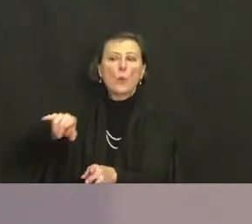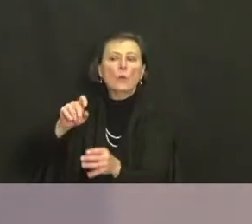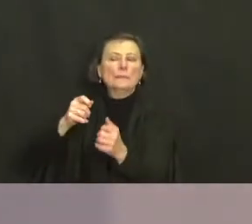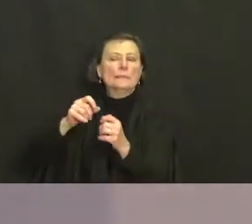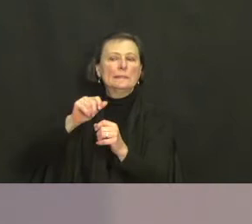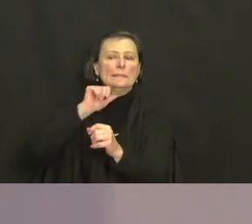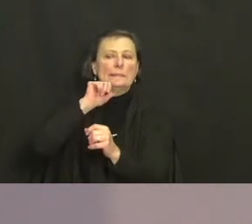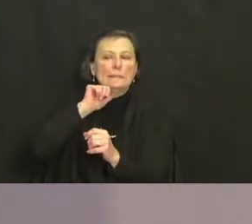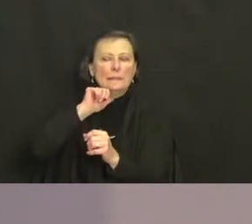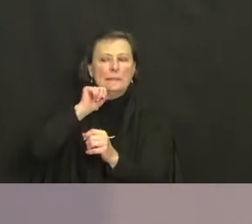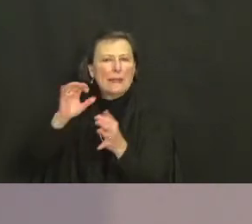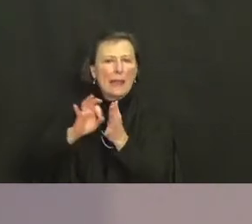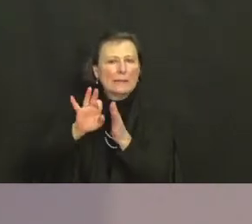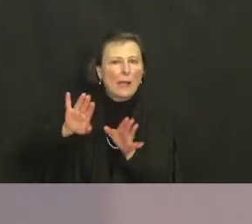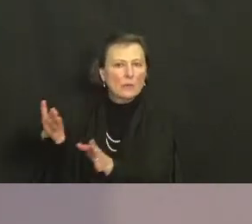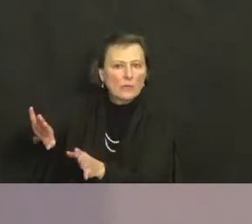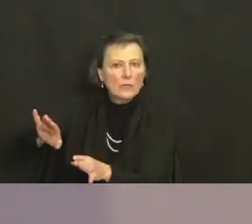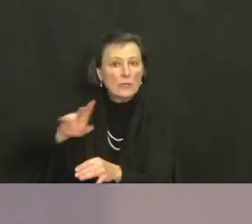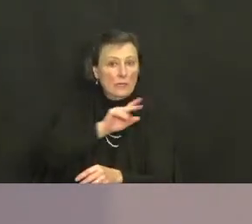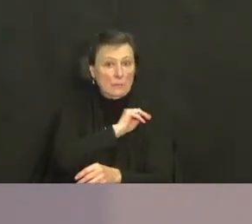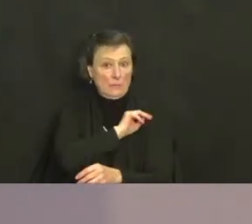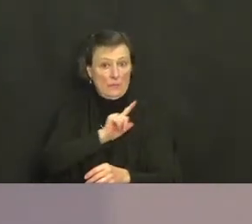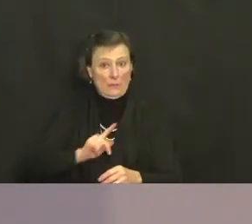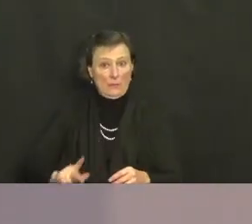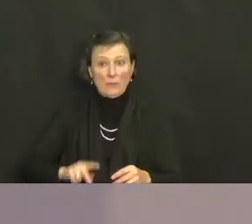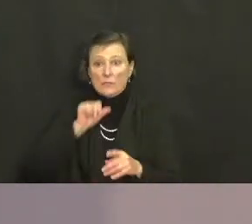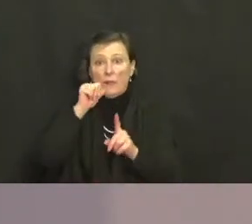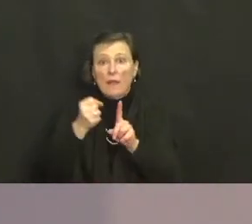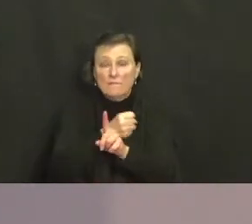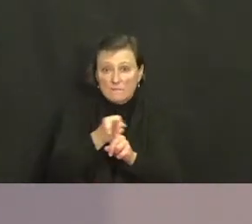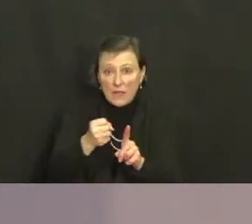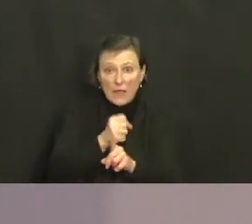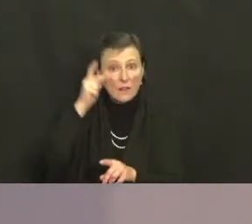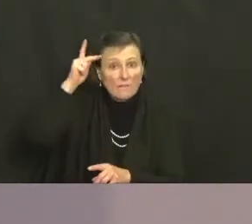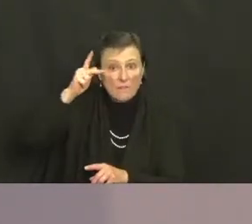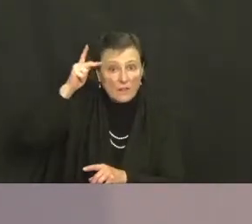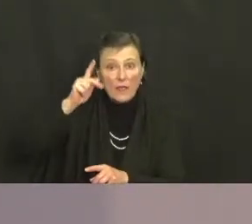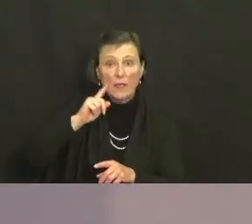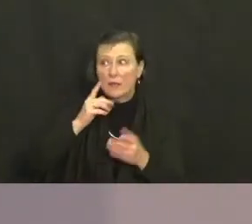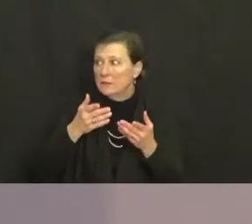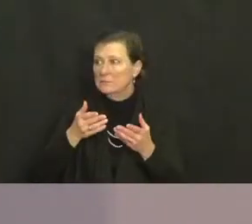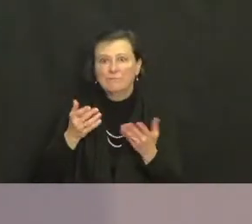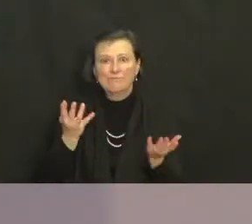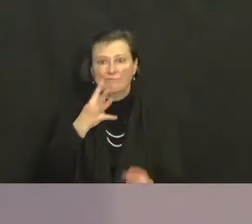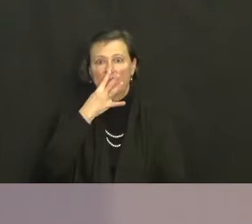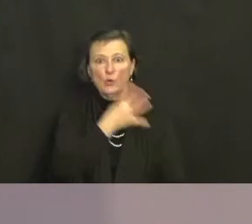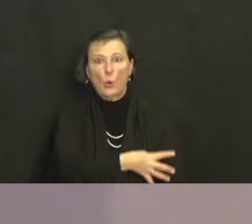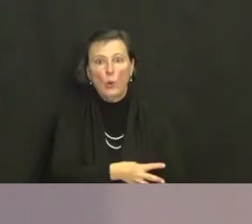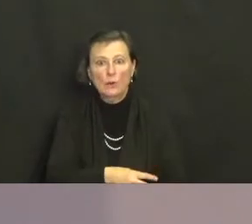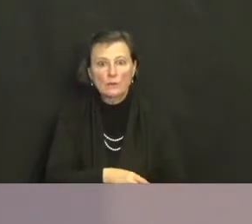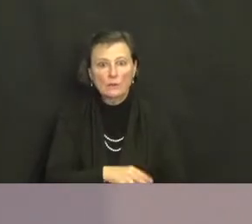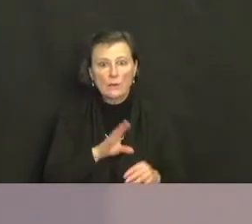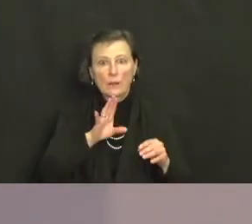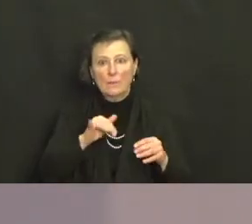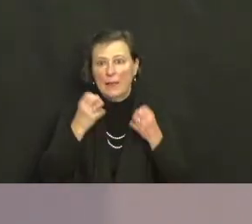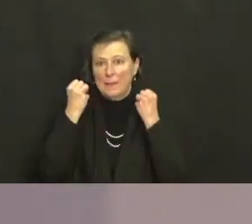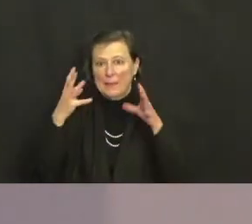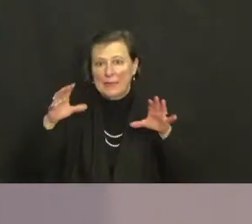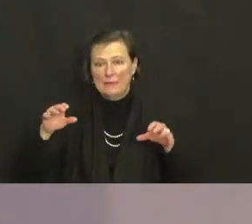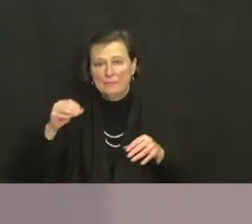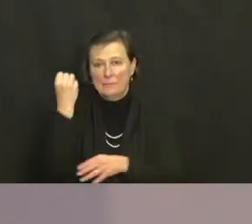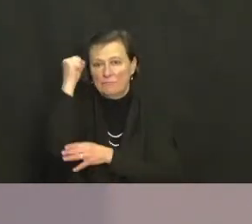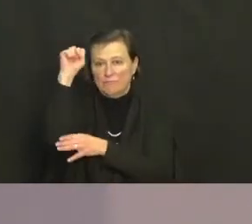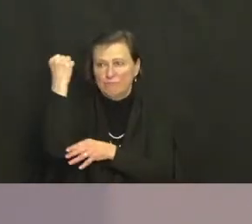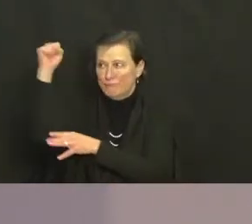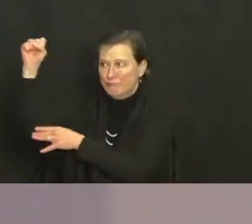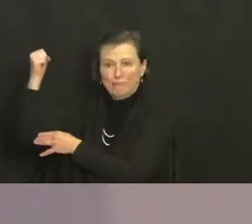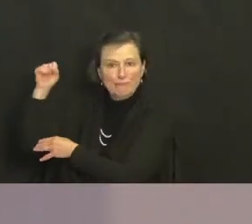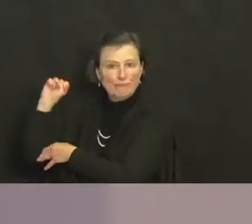King's non-violent philosophy is now widely ignored by activists.